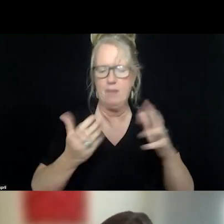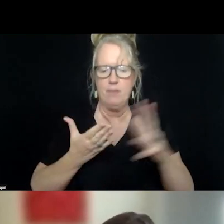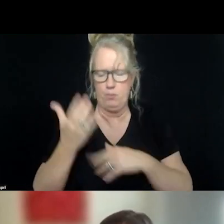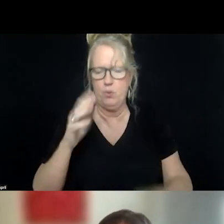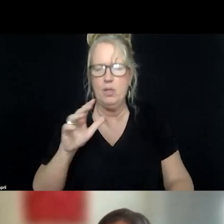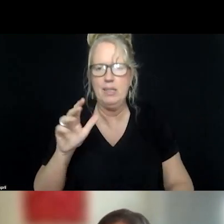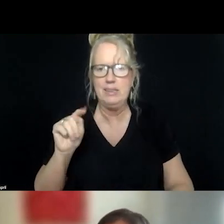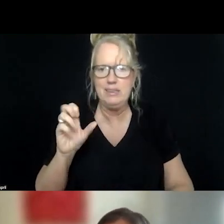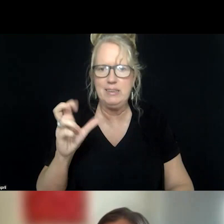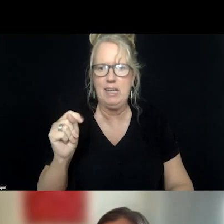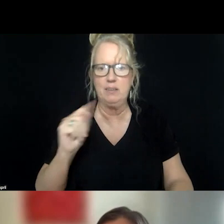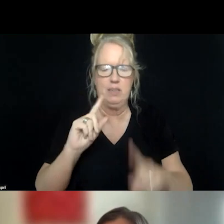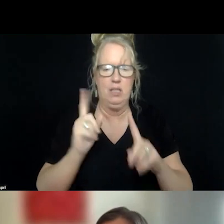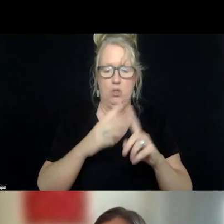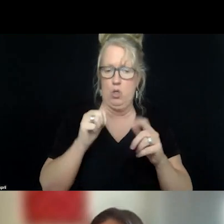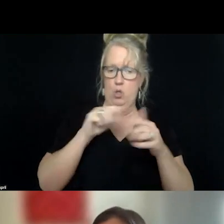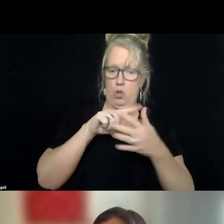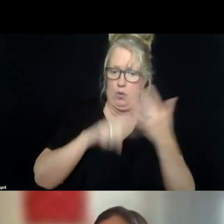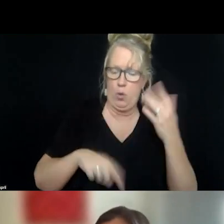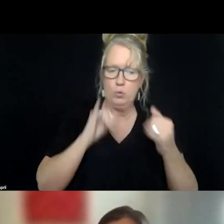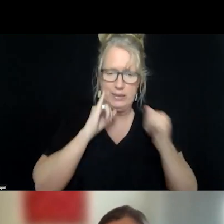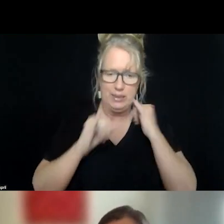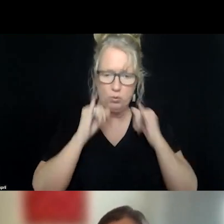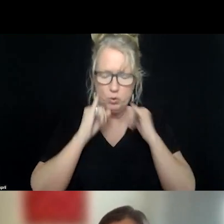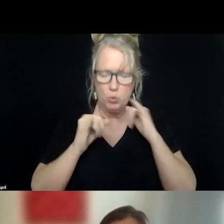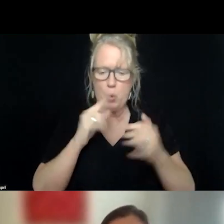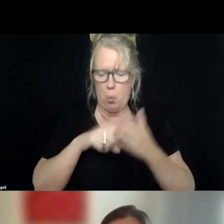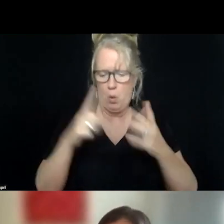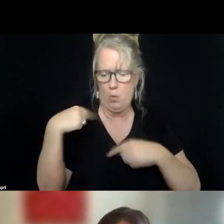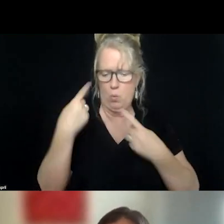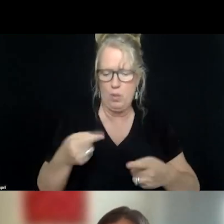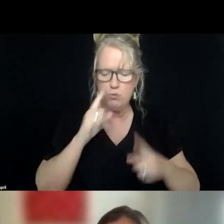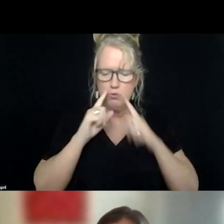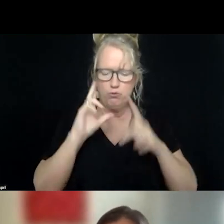THOSE INTERVIEWS WILL BE -- WHAT WE TALK ABOUT WILL COME FROM WHAT I FIND IN THE SURVEY.